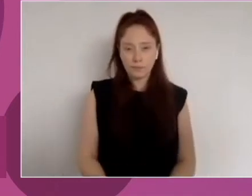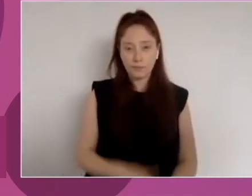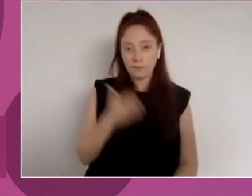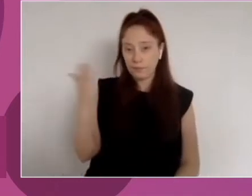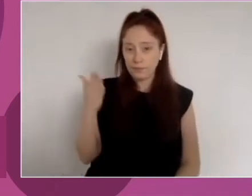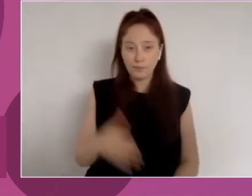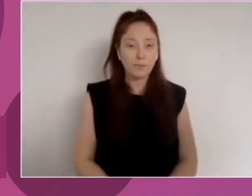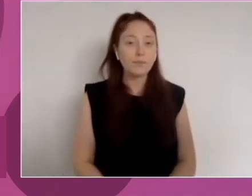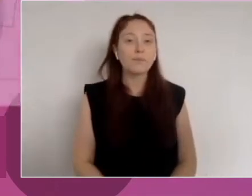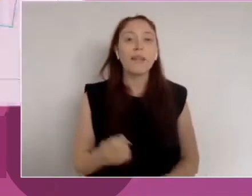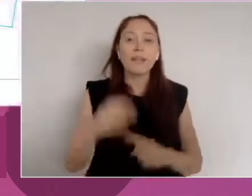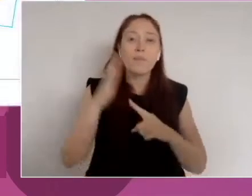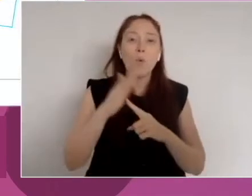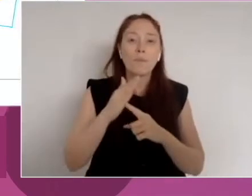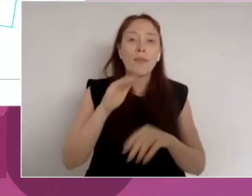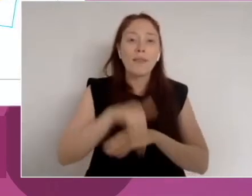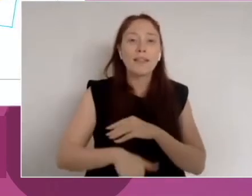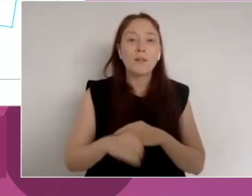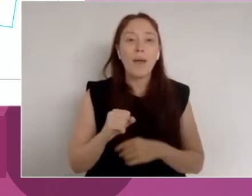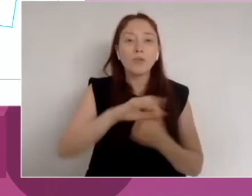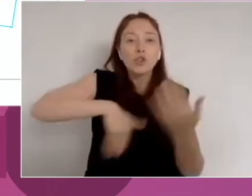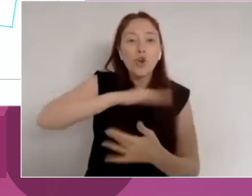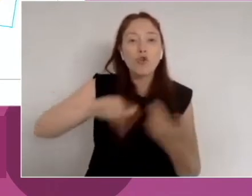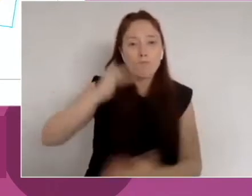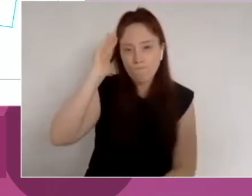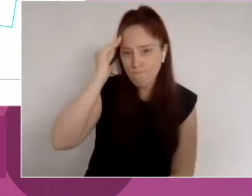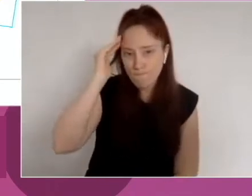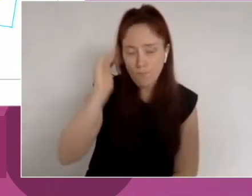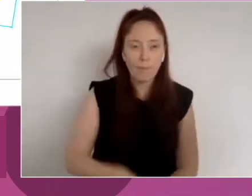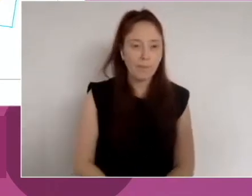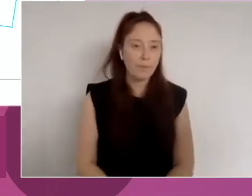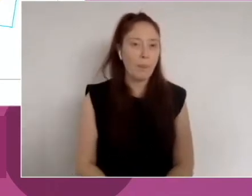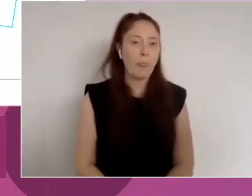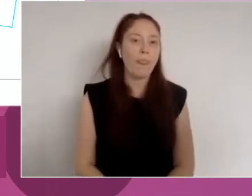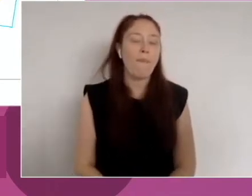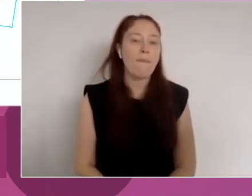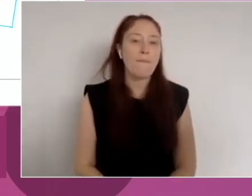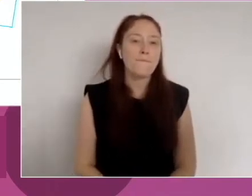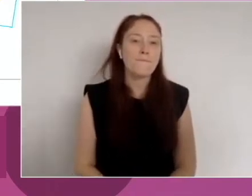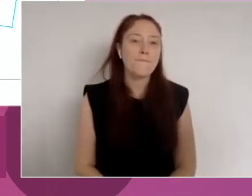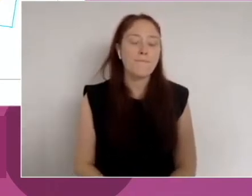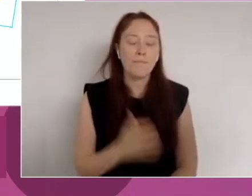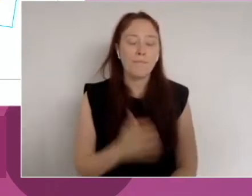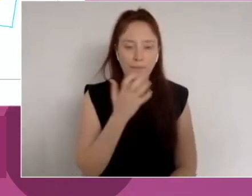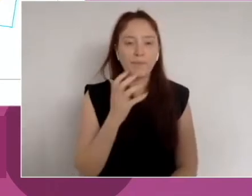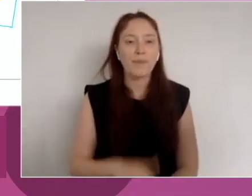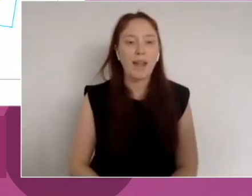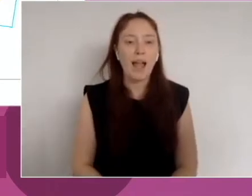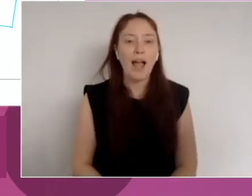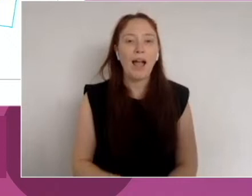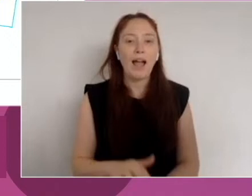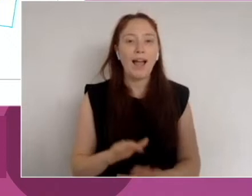with the social determine ans, Adrian, is that the landing point... Sorry, pause... There's just one